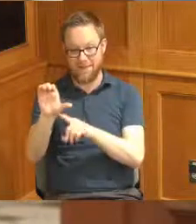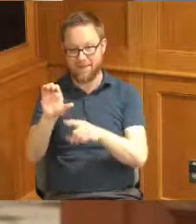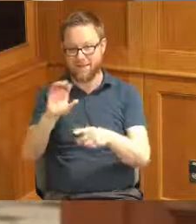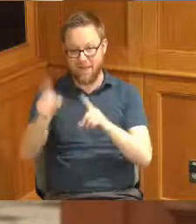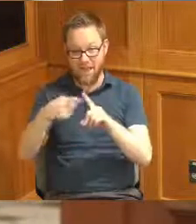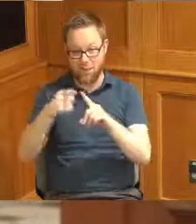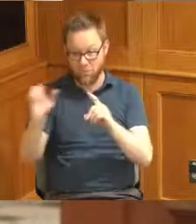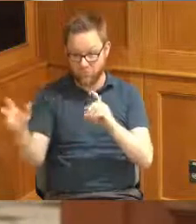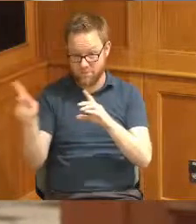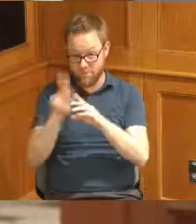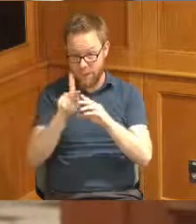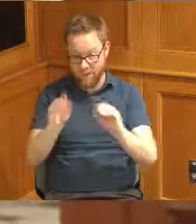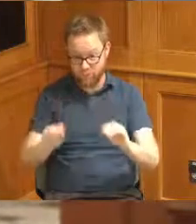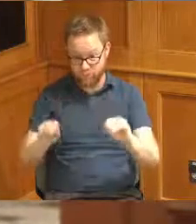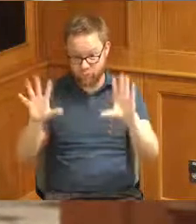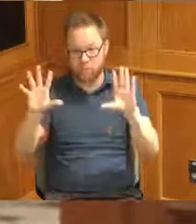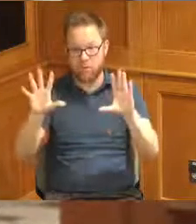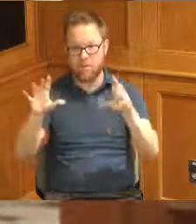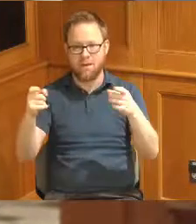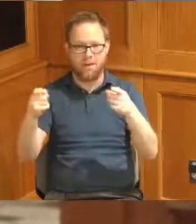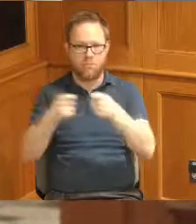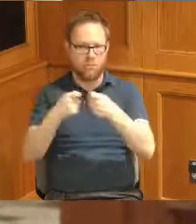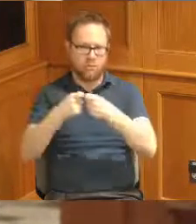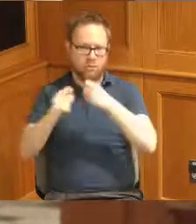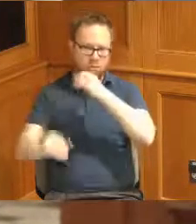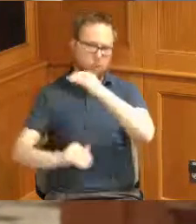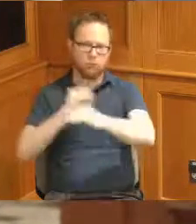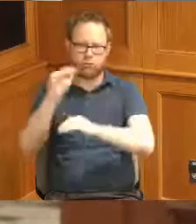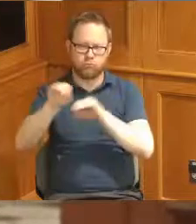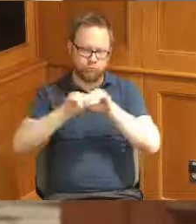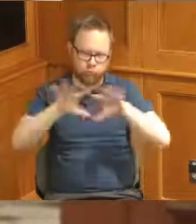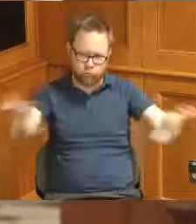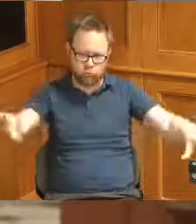couldn't pinpoint exactly where that surge happened at within the system it had to be